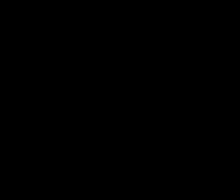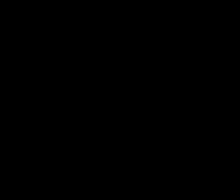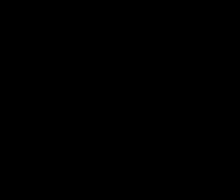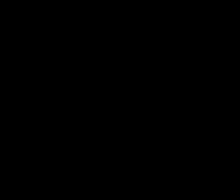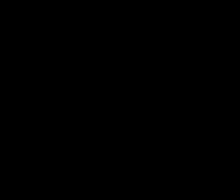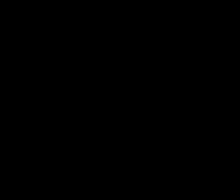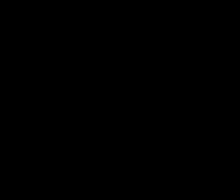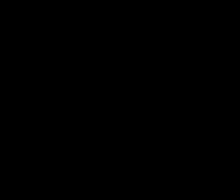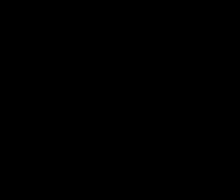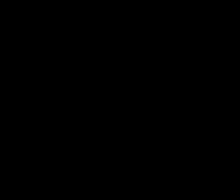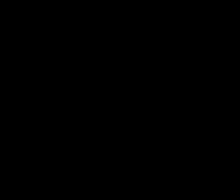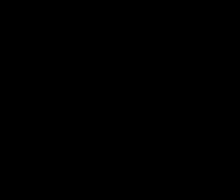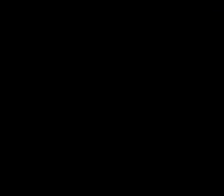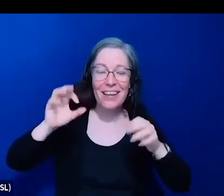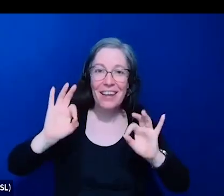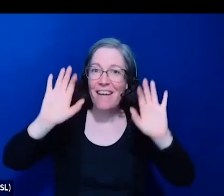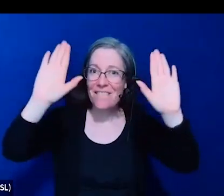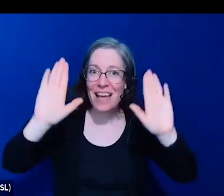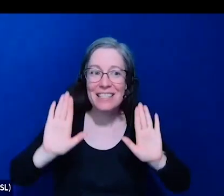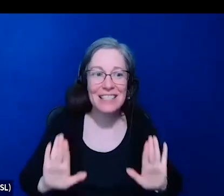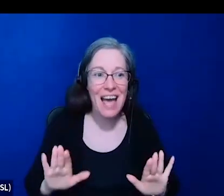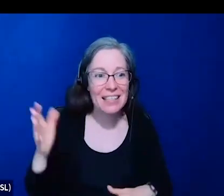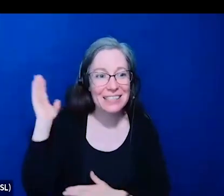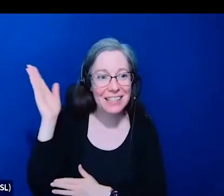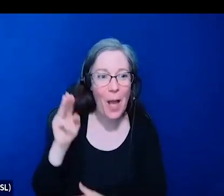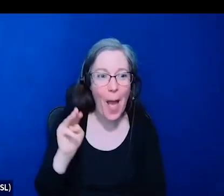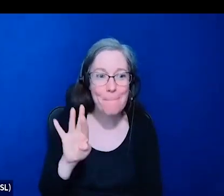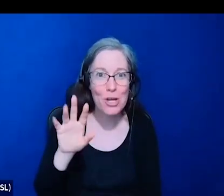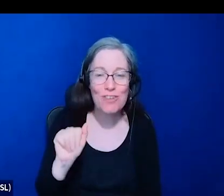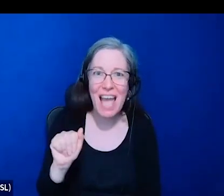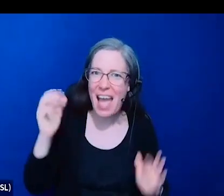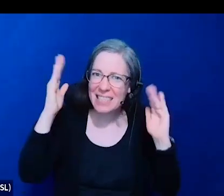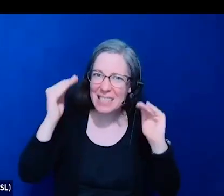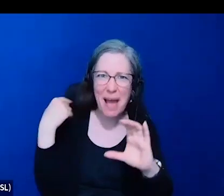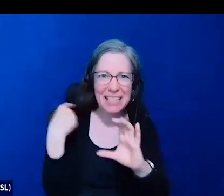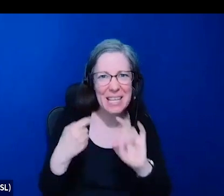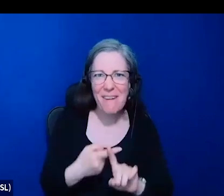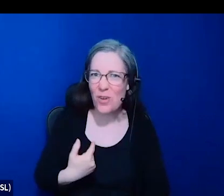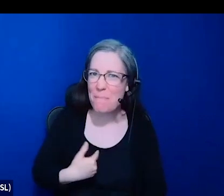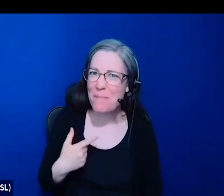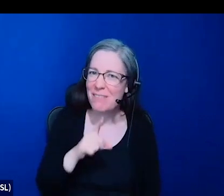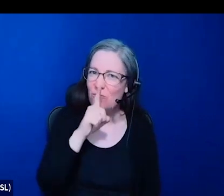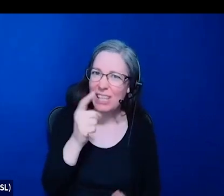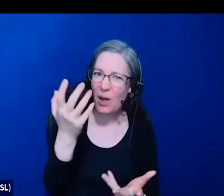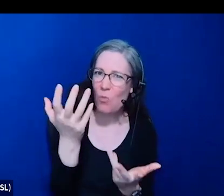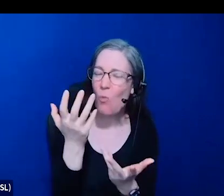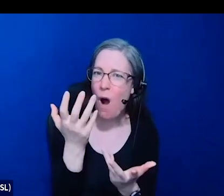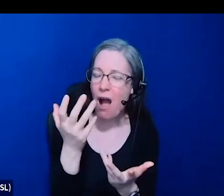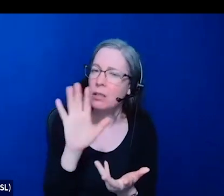Awesome. That was such a fantastic talk, Maria. Thank you so much. Expect an email because I really want to-- We all need to talk.